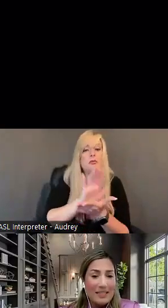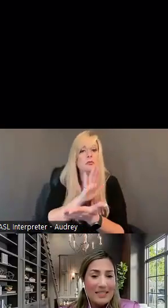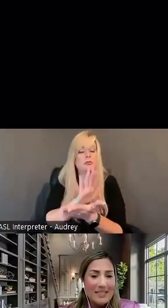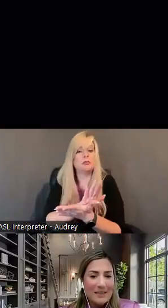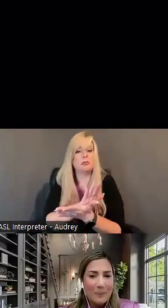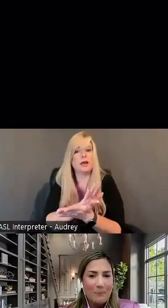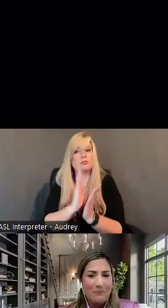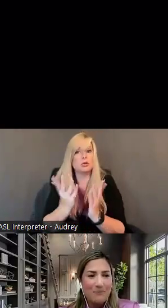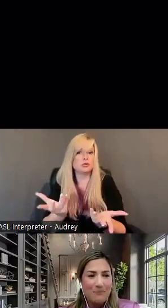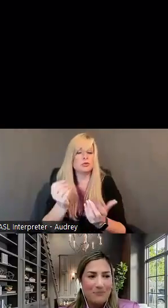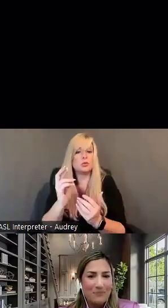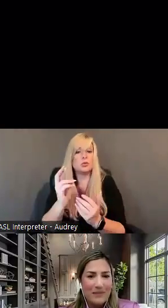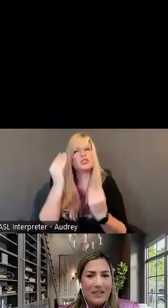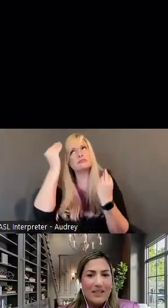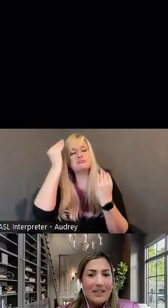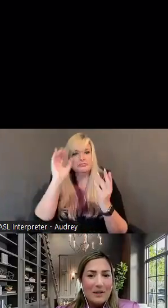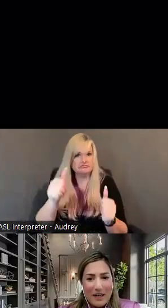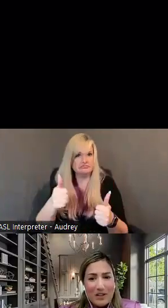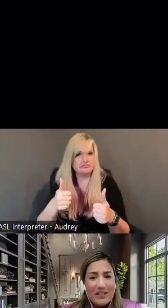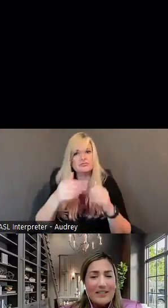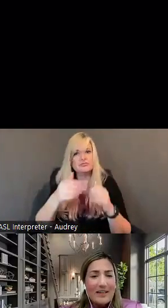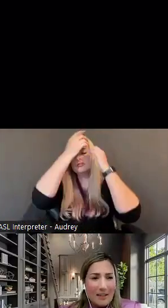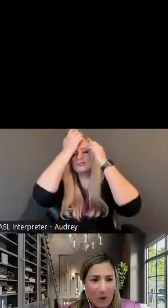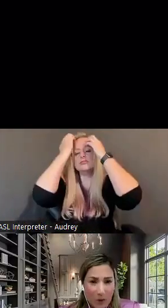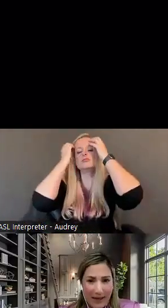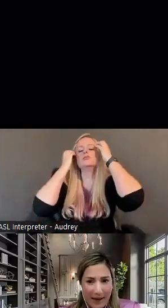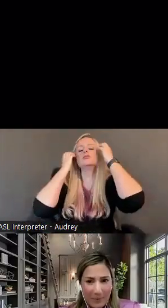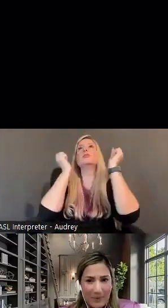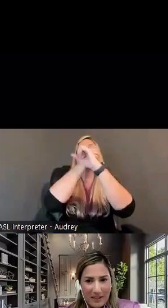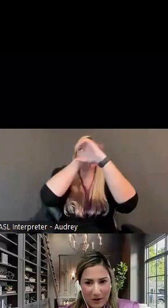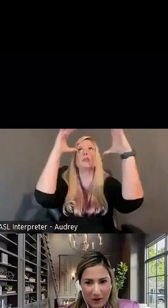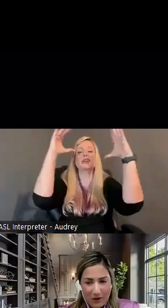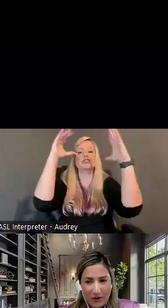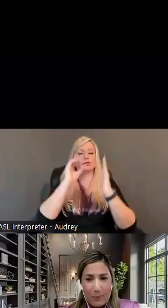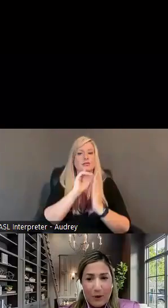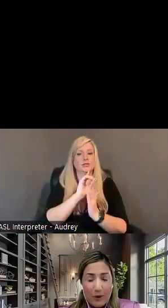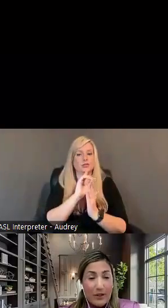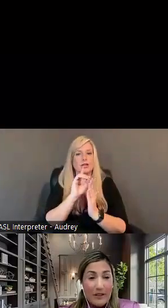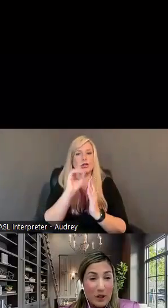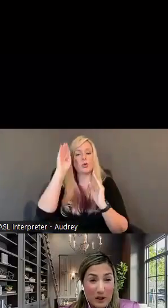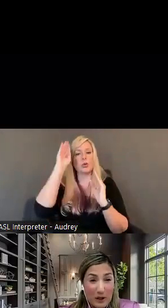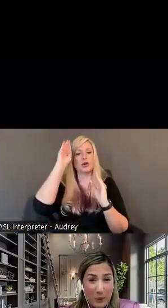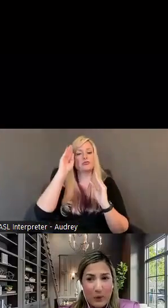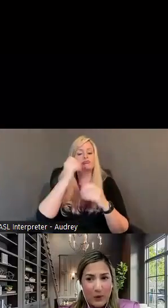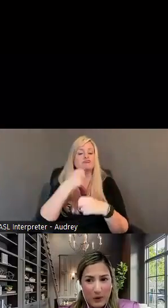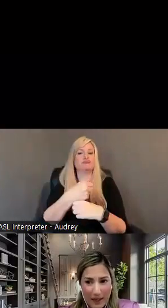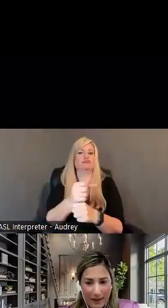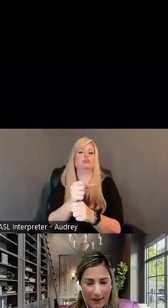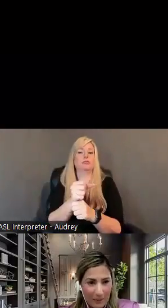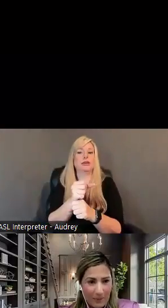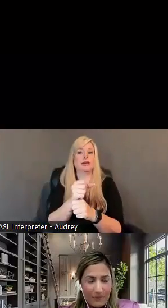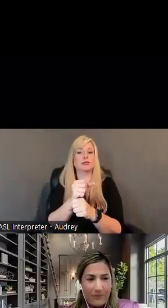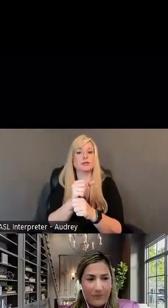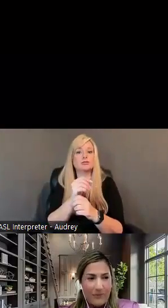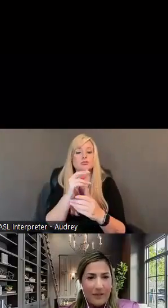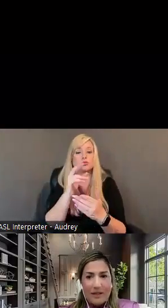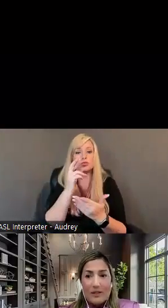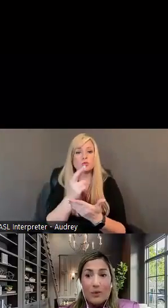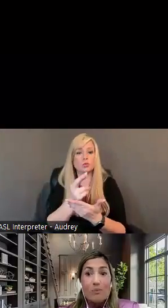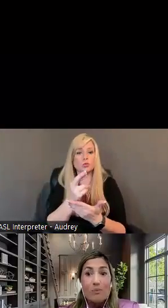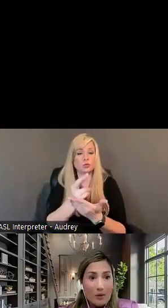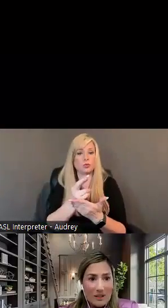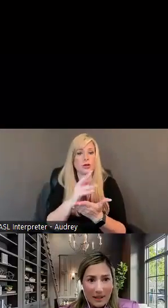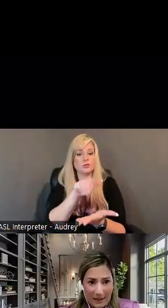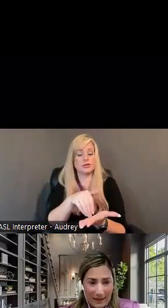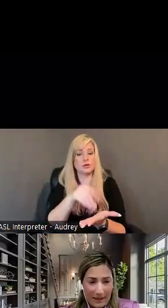please. Imagine designing a rehab center for a person that just broke their leg. So most likely